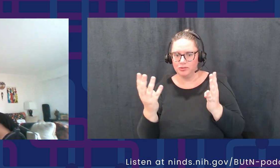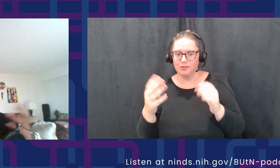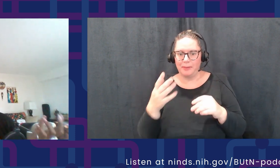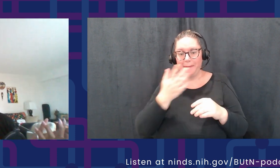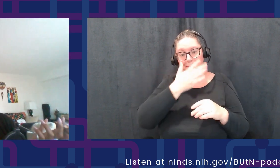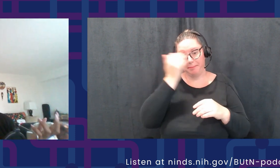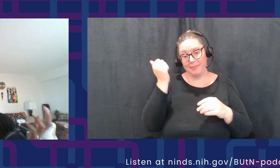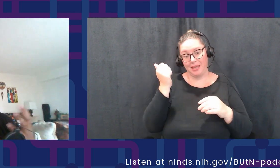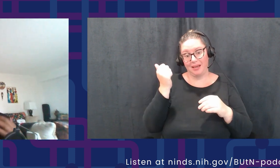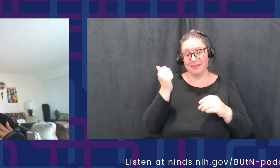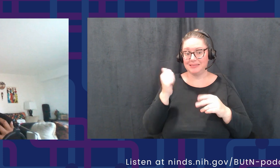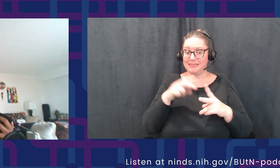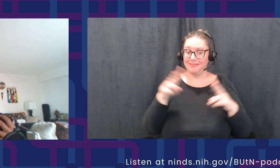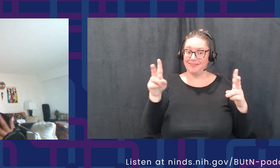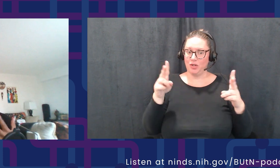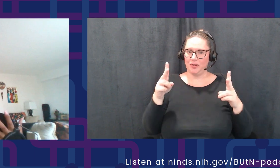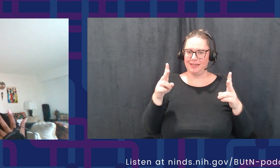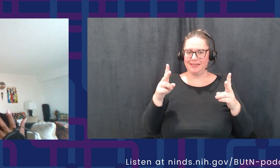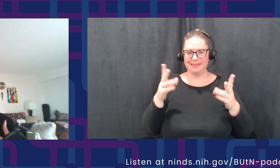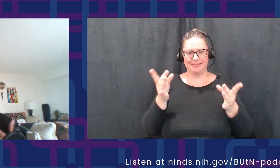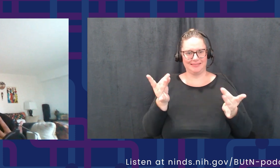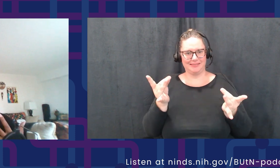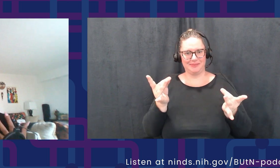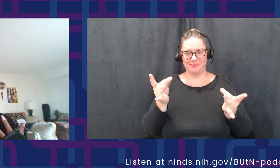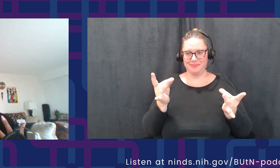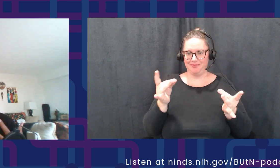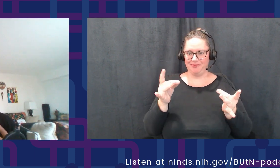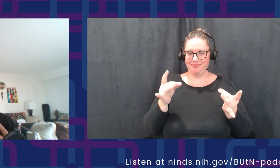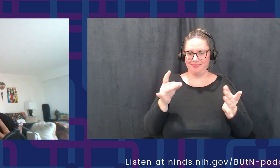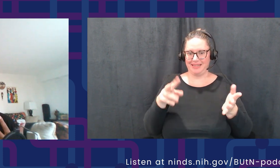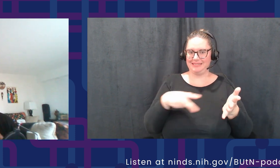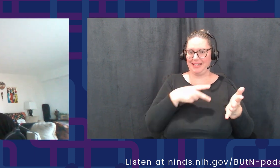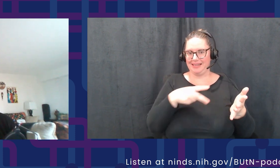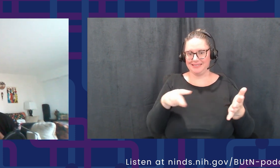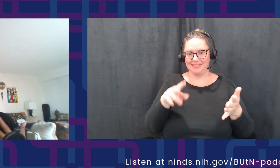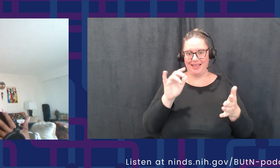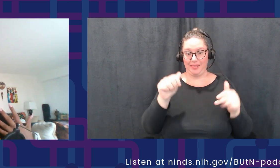Because it is a very delicate dance in a way, those poster sessions.